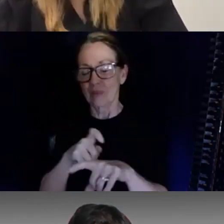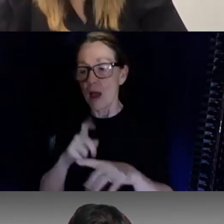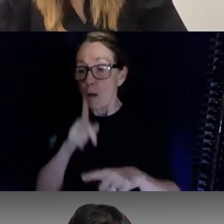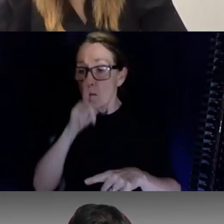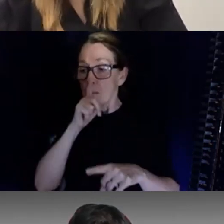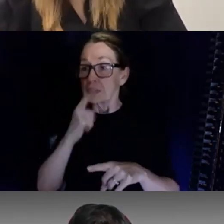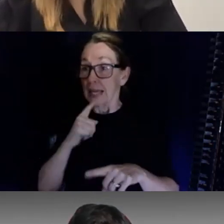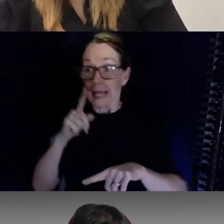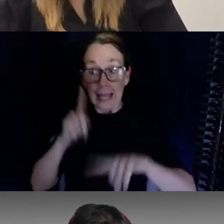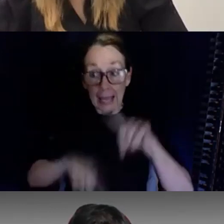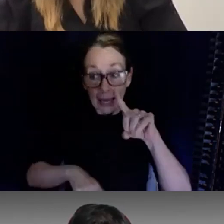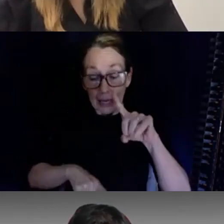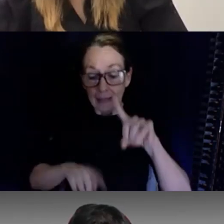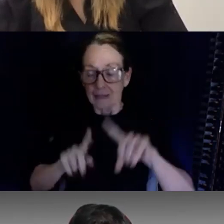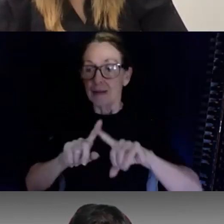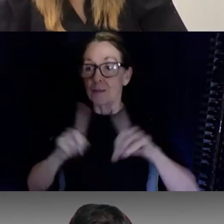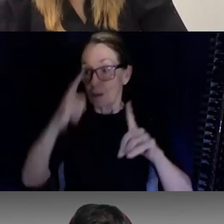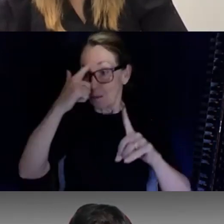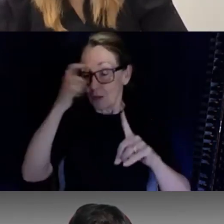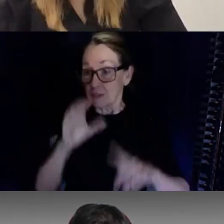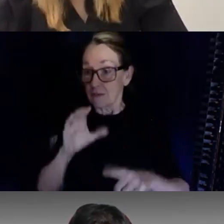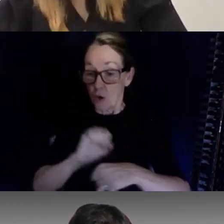BUT TO LIKE ONE PLACE COVER EVERYTHING THAT WE WOULD HAVE BEEN ABLE TO DO IN THE PAST, RIGHT NOW IT'S JUST A LITTLE BIT MORE COMPLICATED.